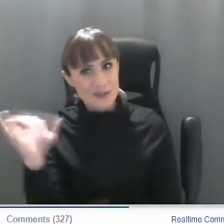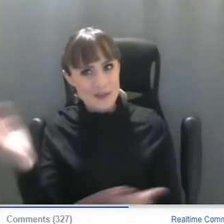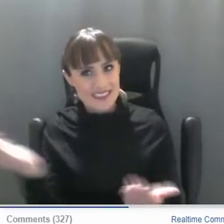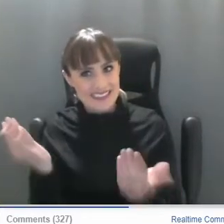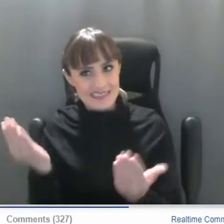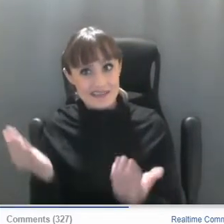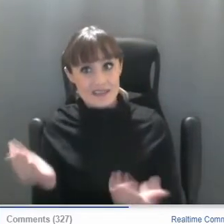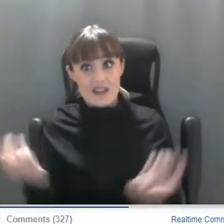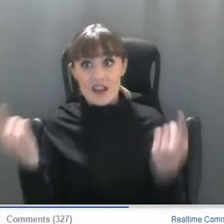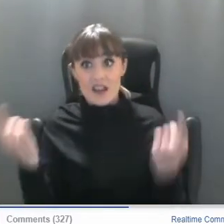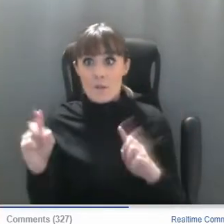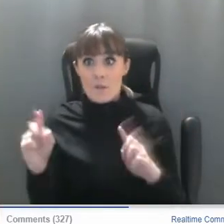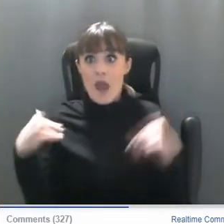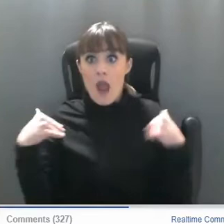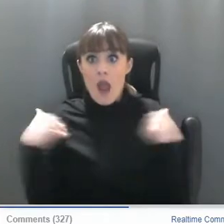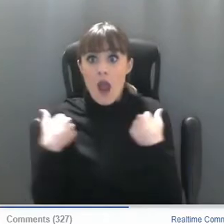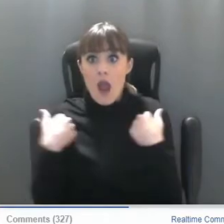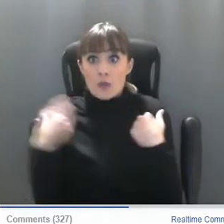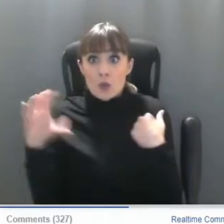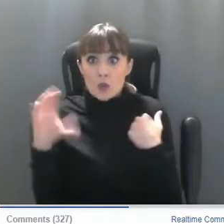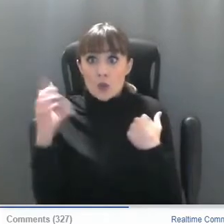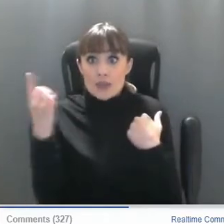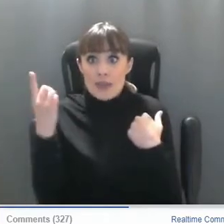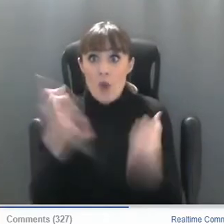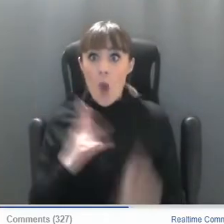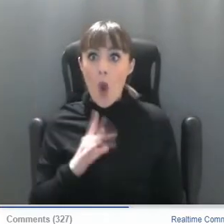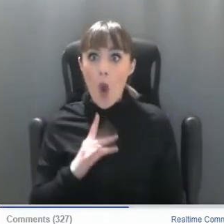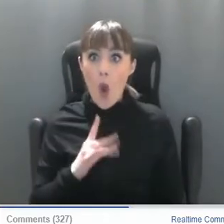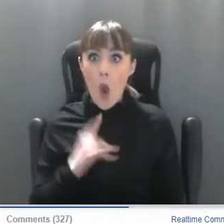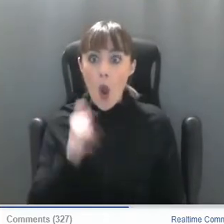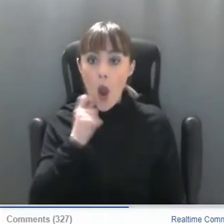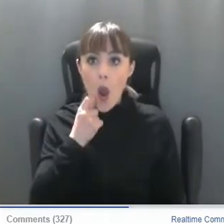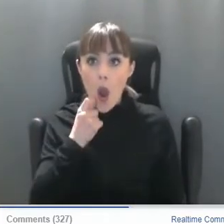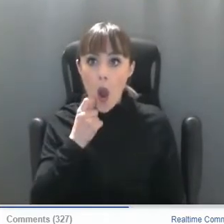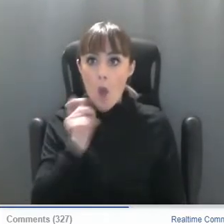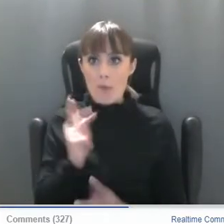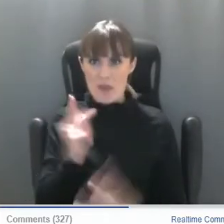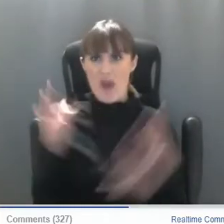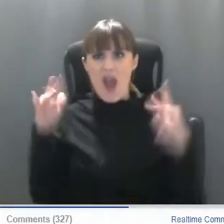animals are doing something amazing, people of course want to cluster.